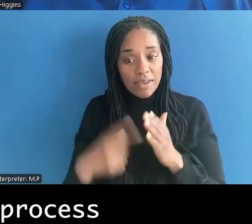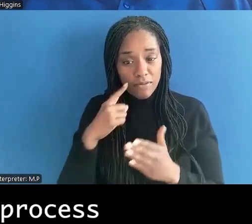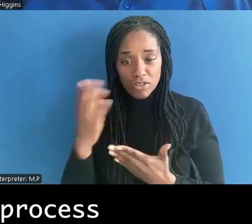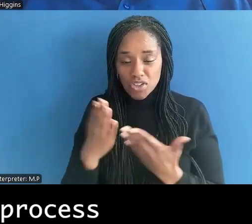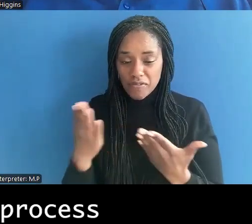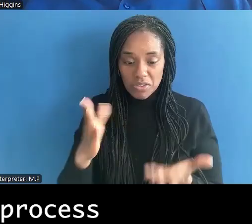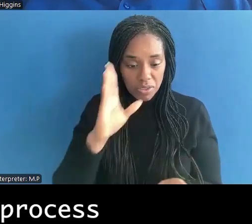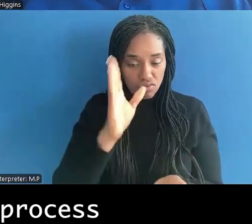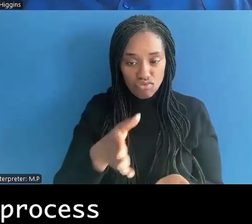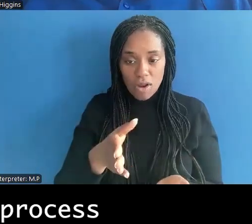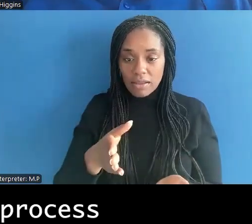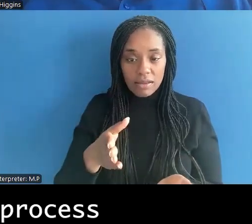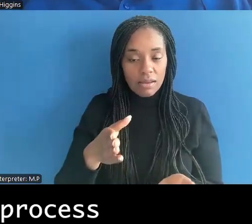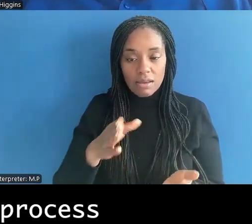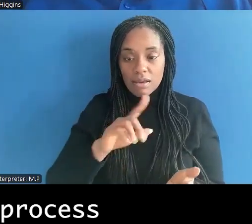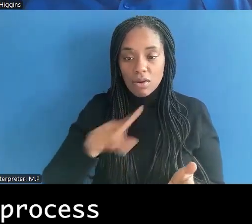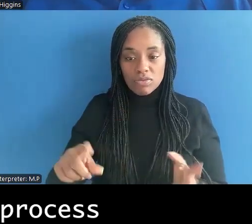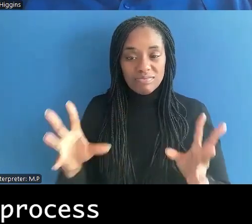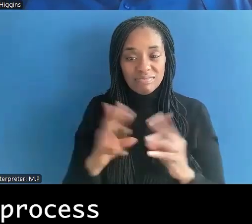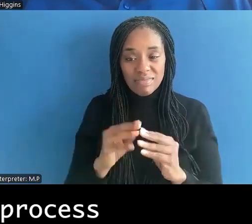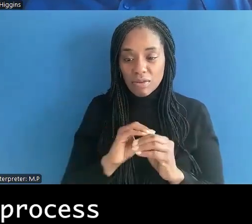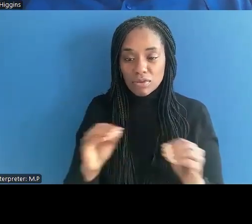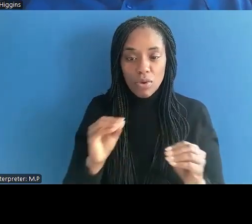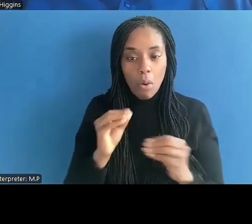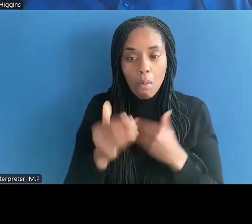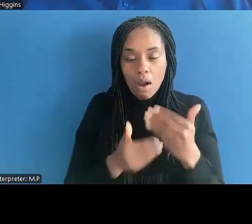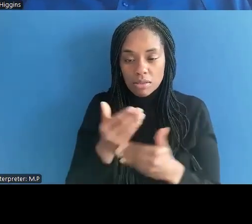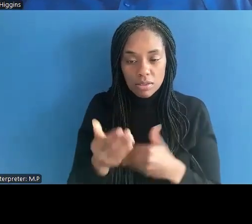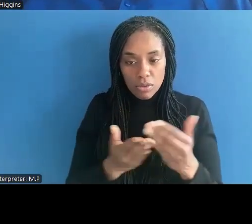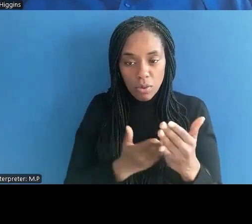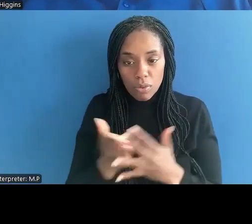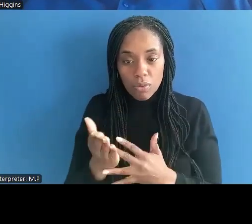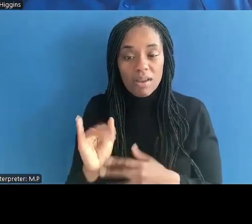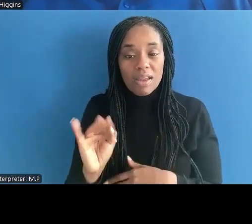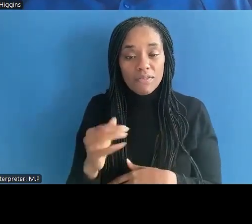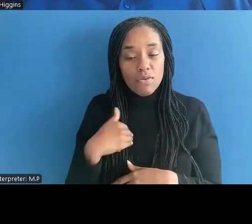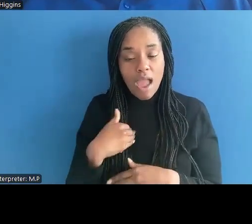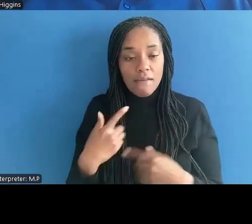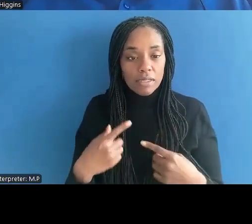this is there's not a grievance process that you're required to go through. If you have a dispute or dispute,